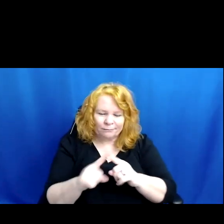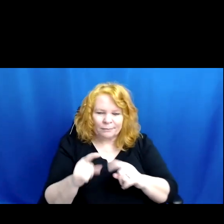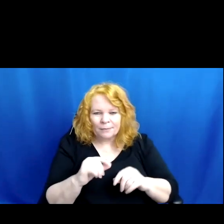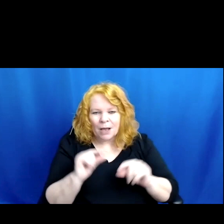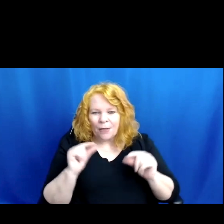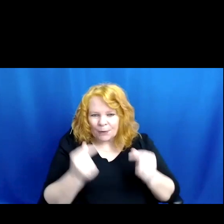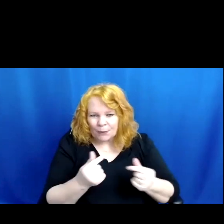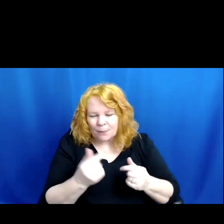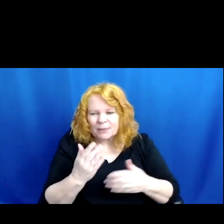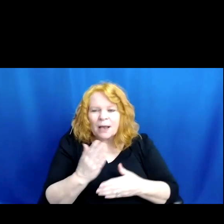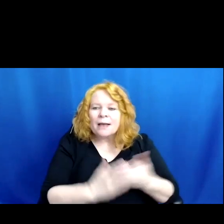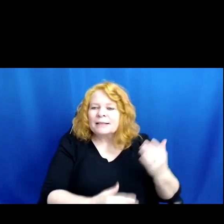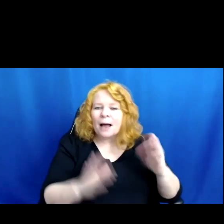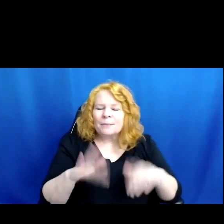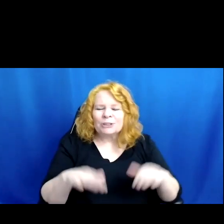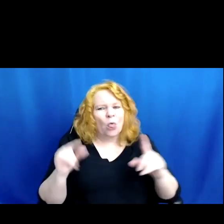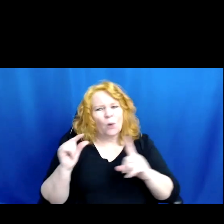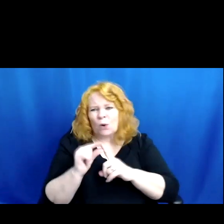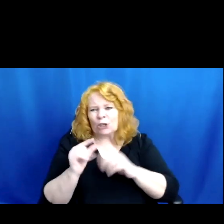some children, the words will be too much.